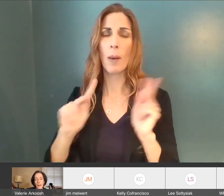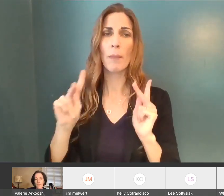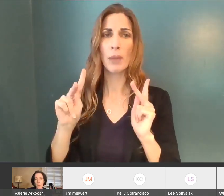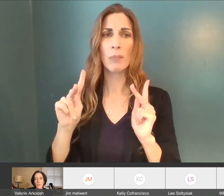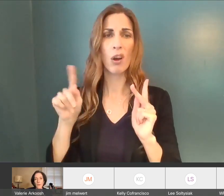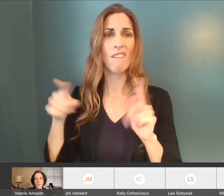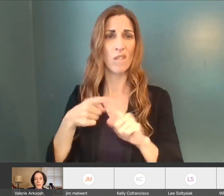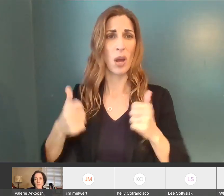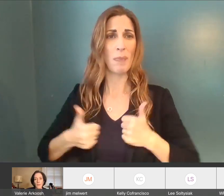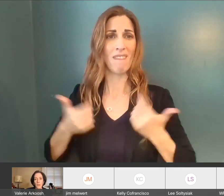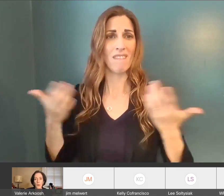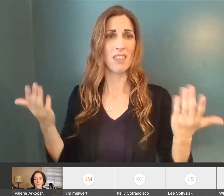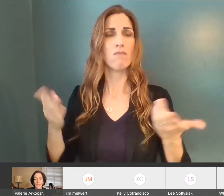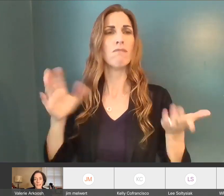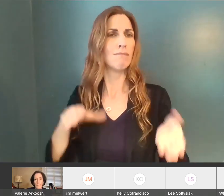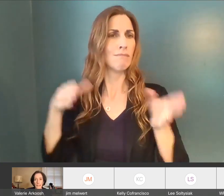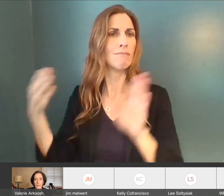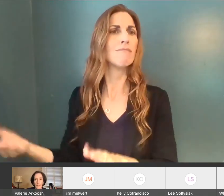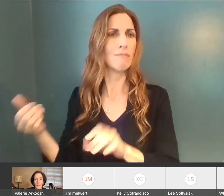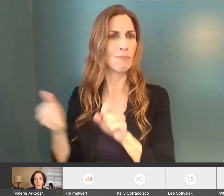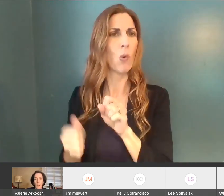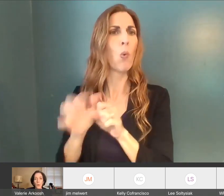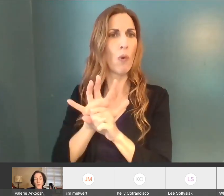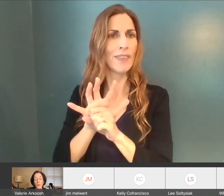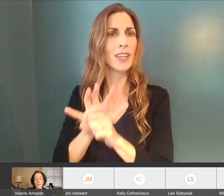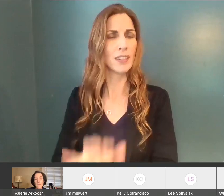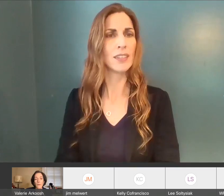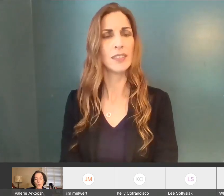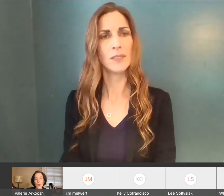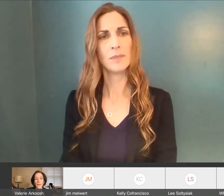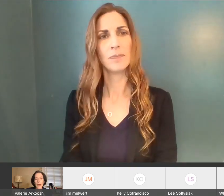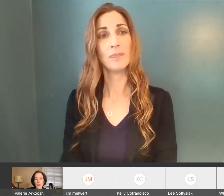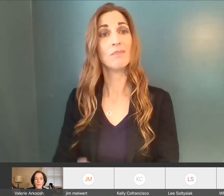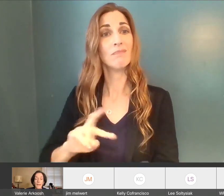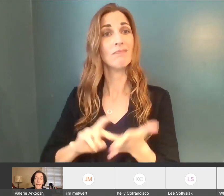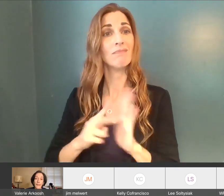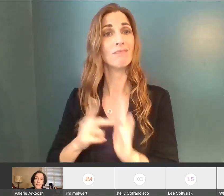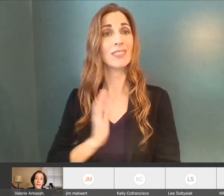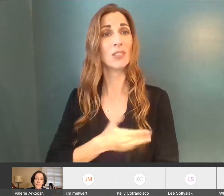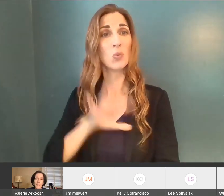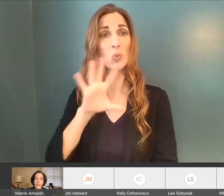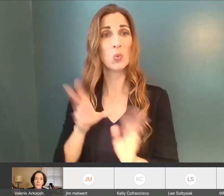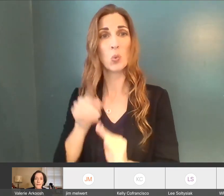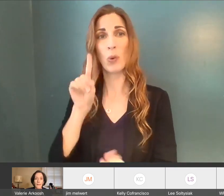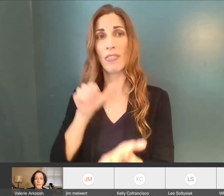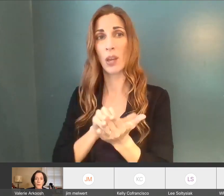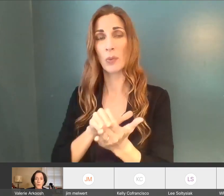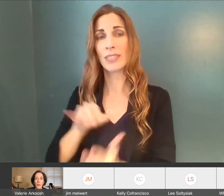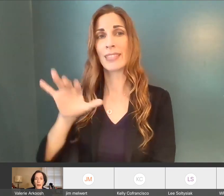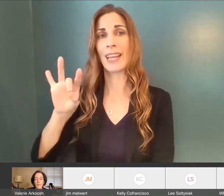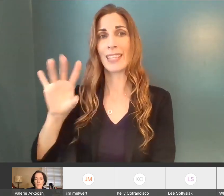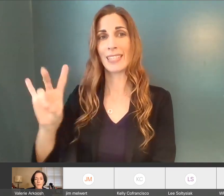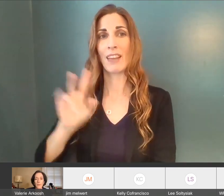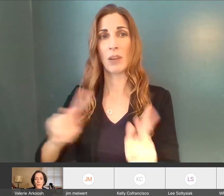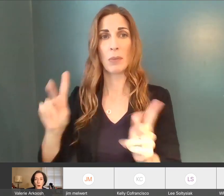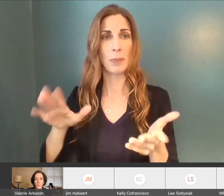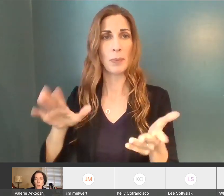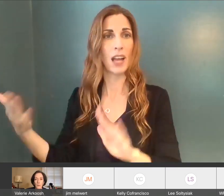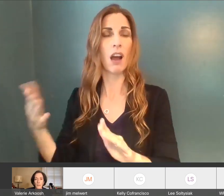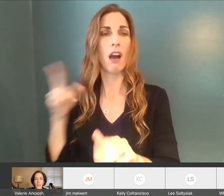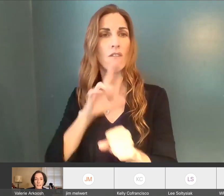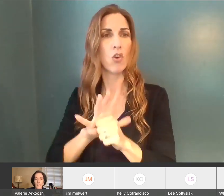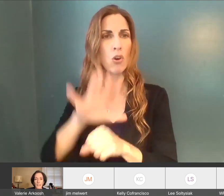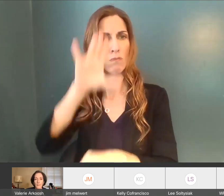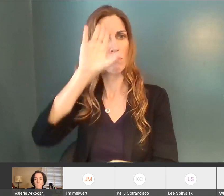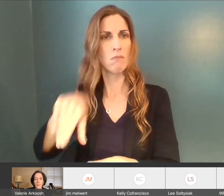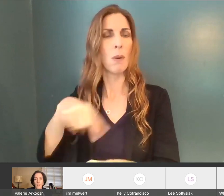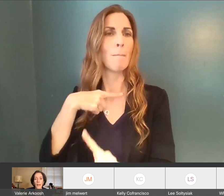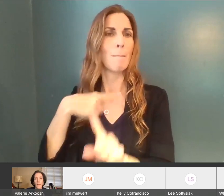have lost their life to COVID-19, which brings us to 1,087 deaths confirmed positive from COVID-19.